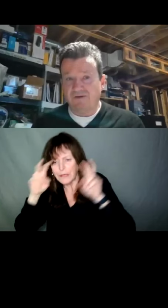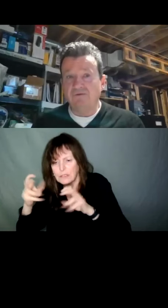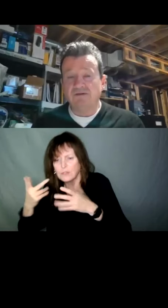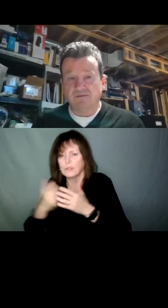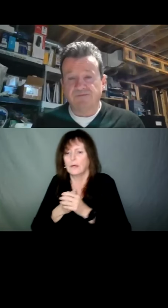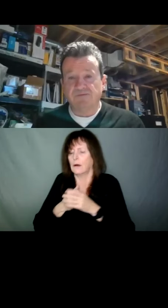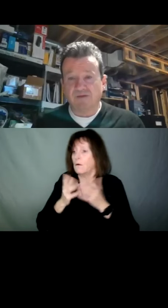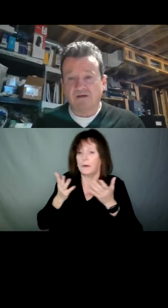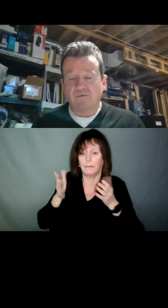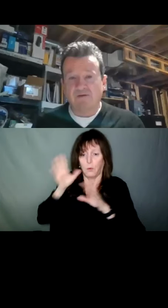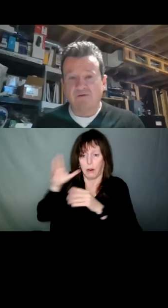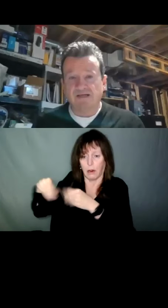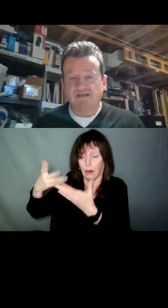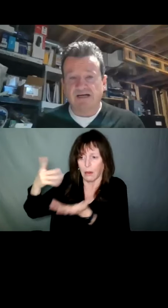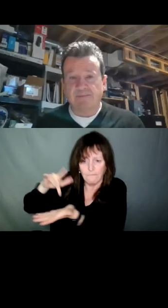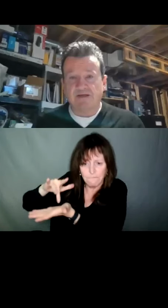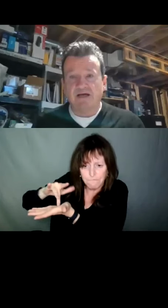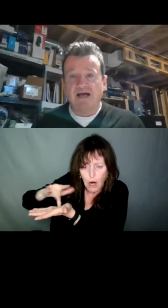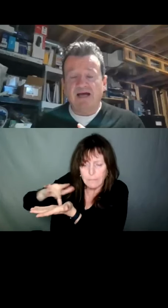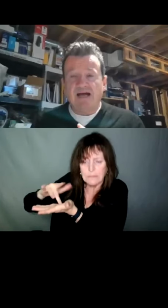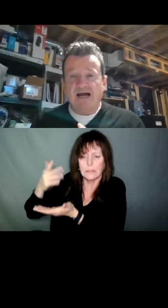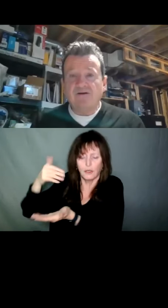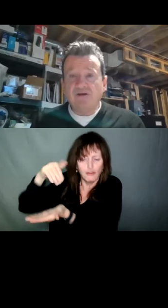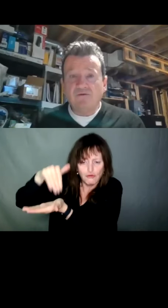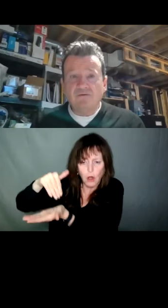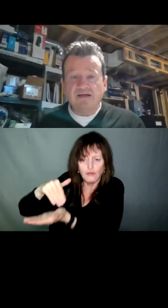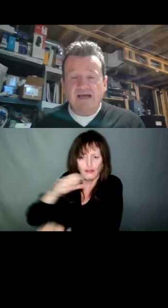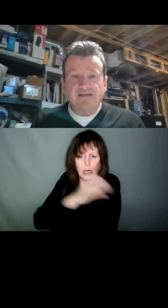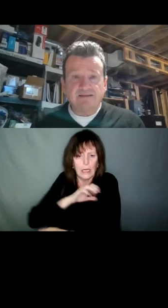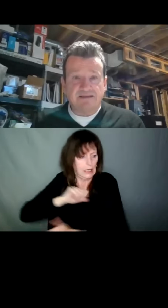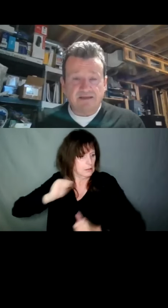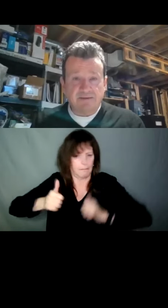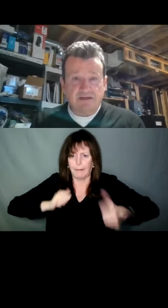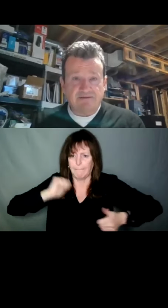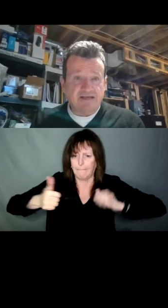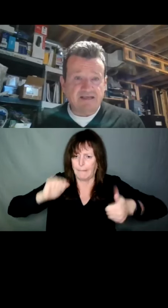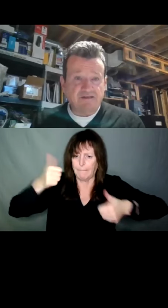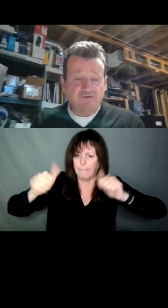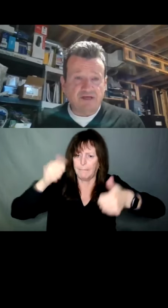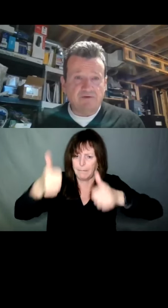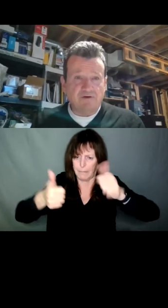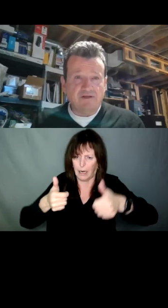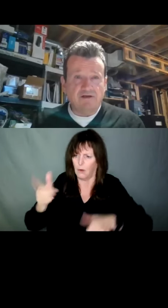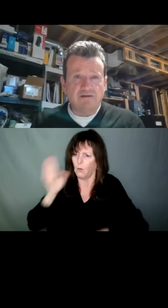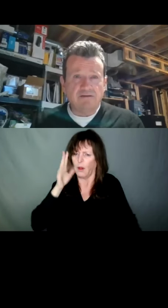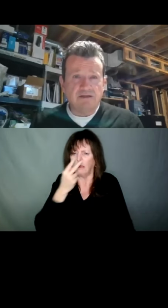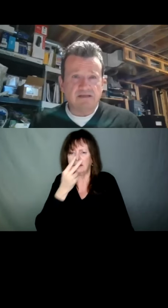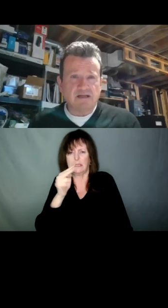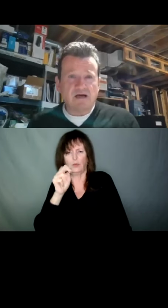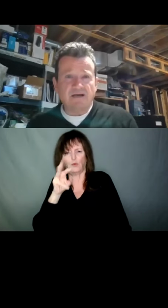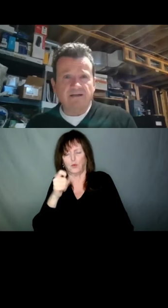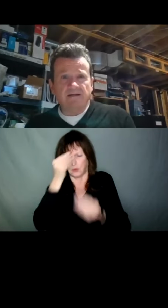50 to 59 without any healthcare underlying